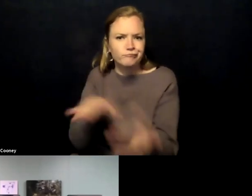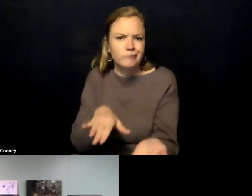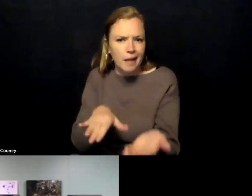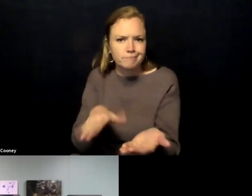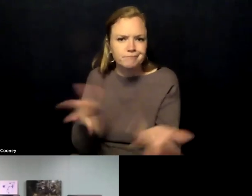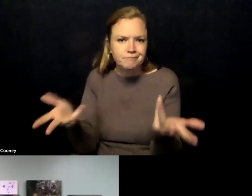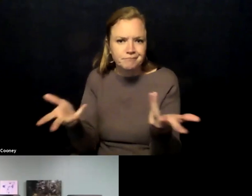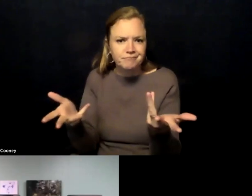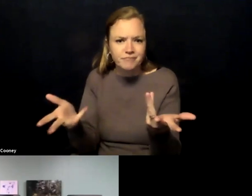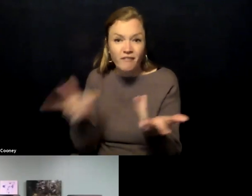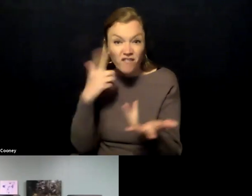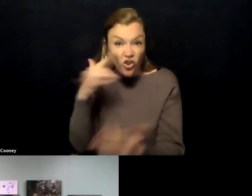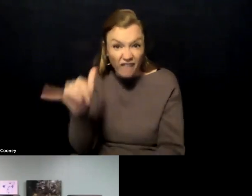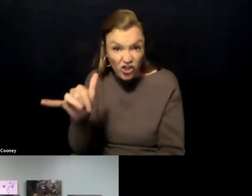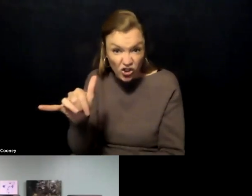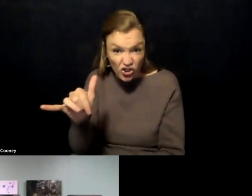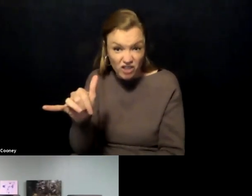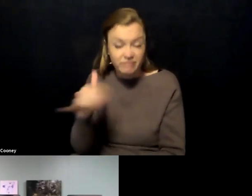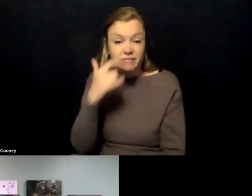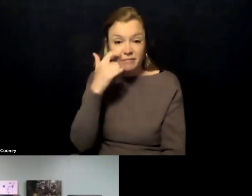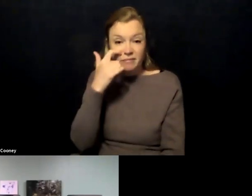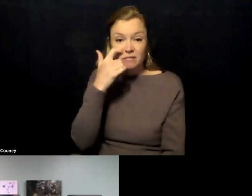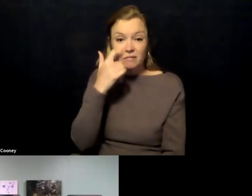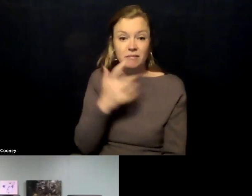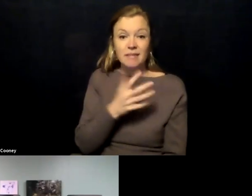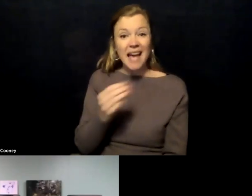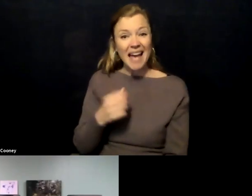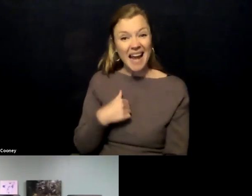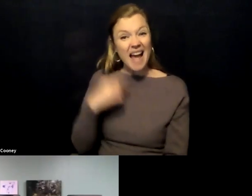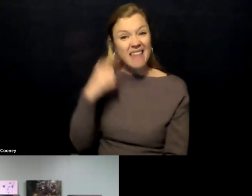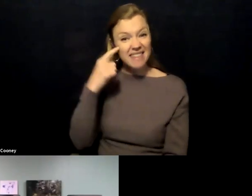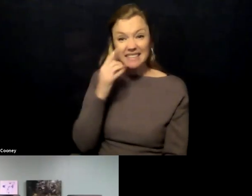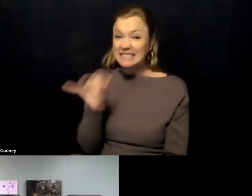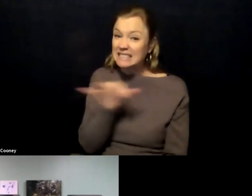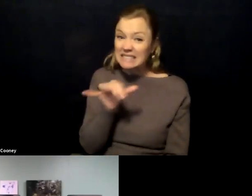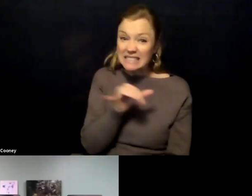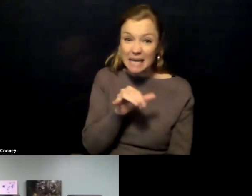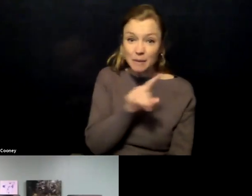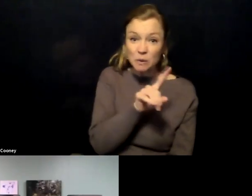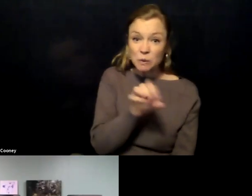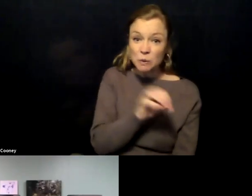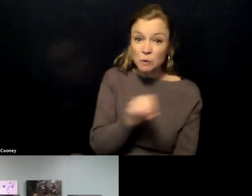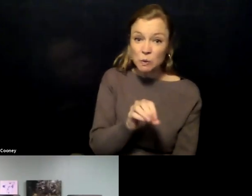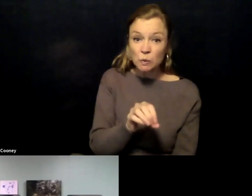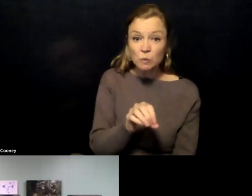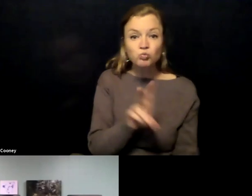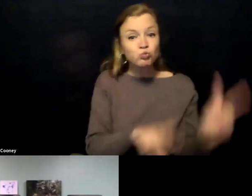close to a natural habitat as they can, as we can possibly manage to give them.